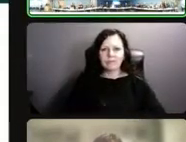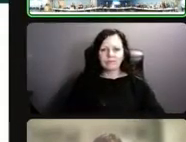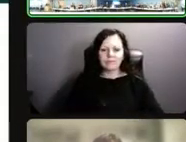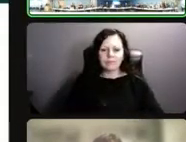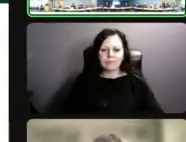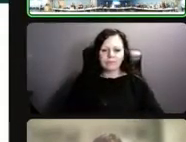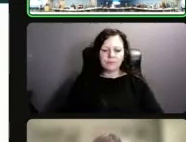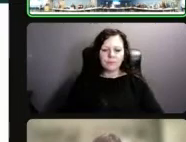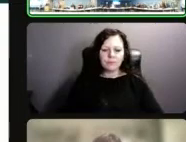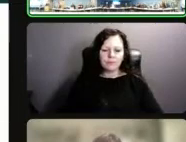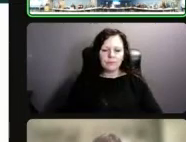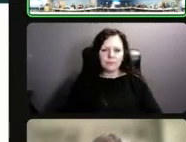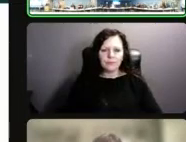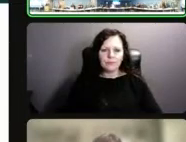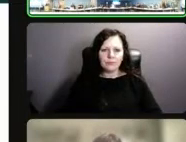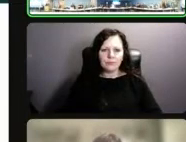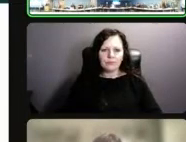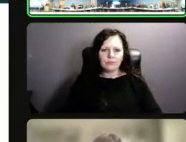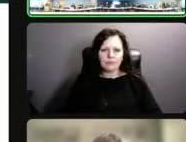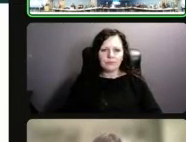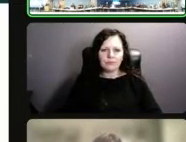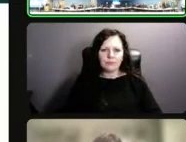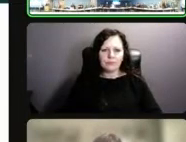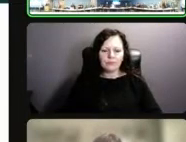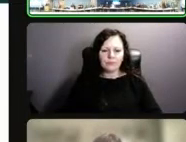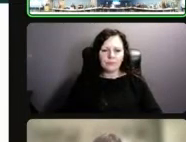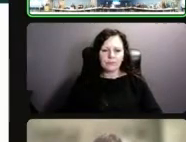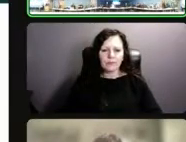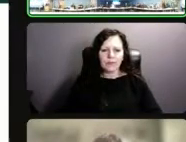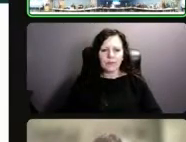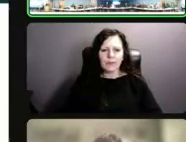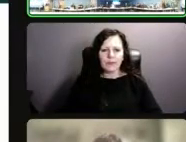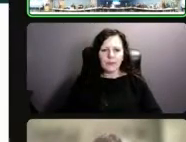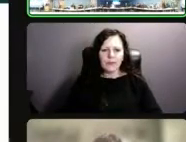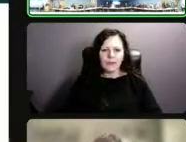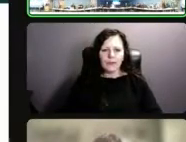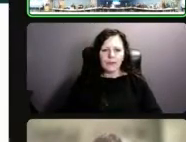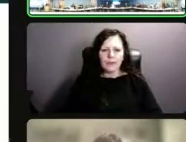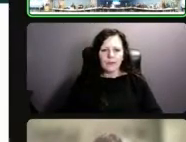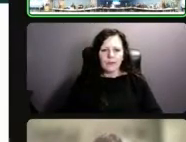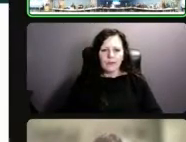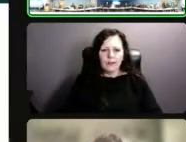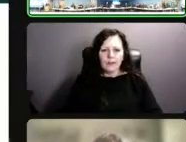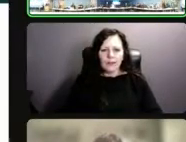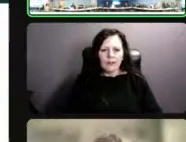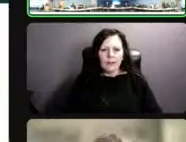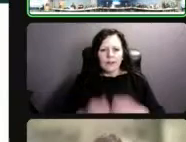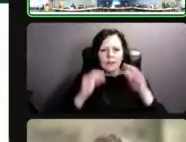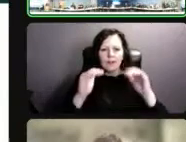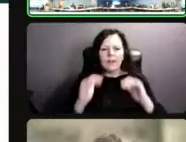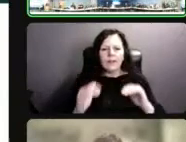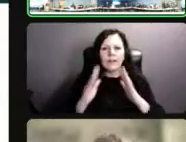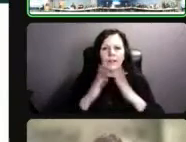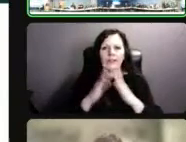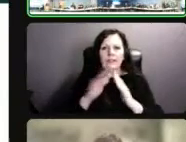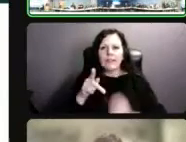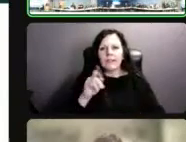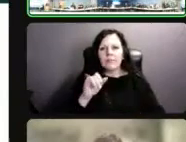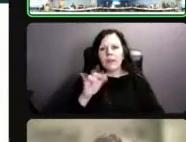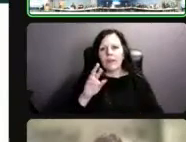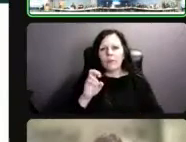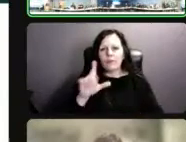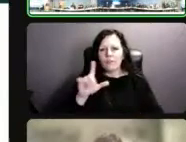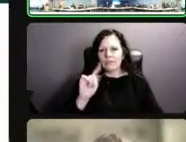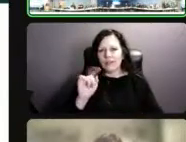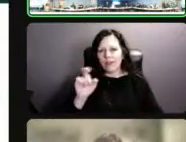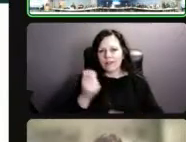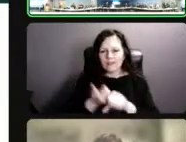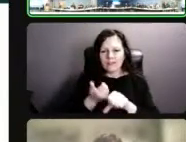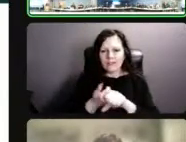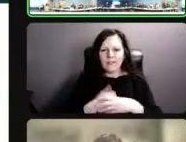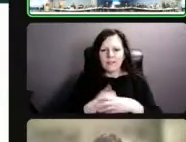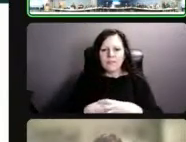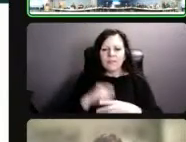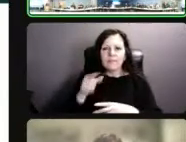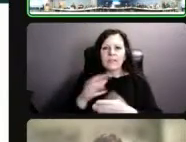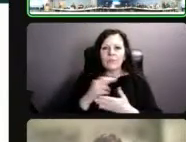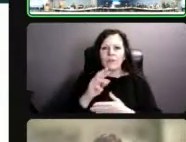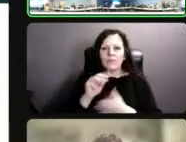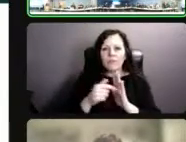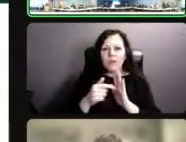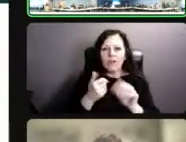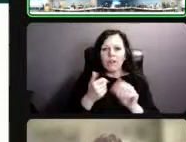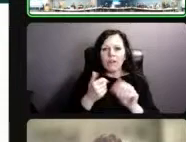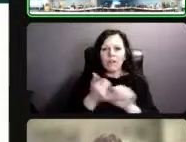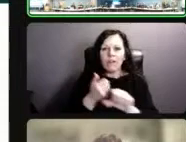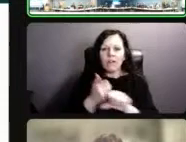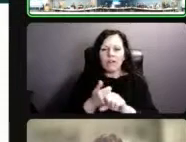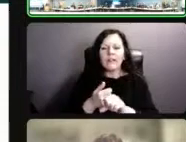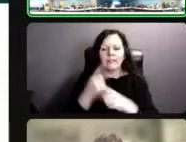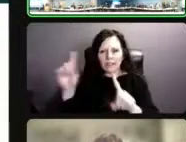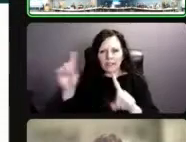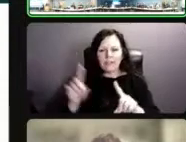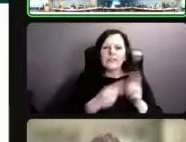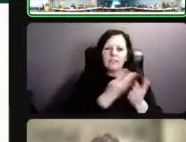FISCAL POSITION ANYWAY.